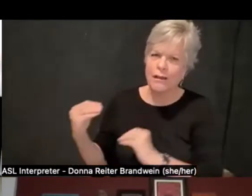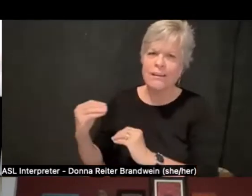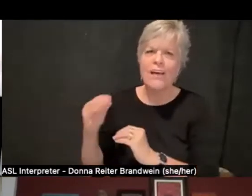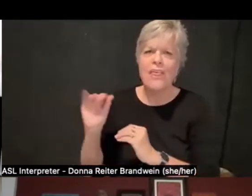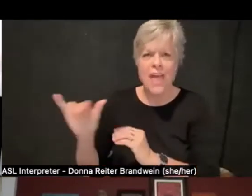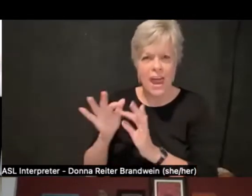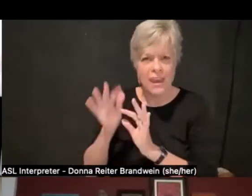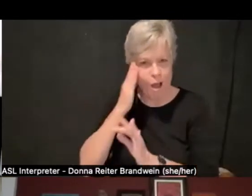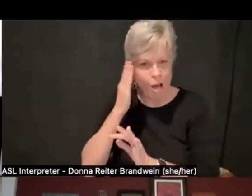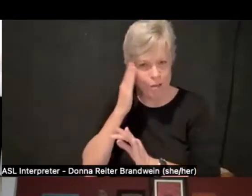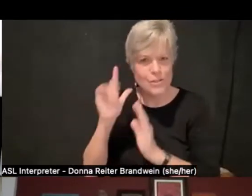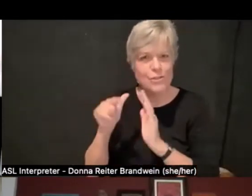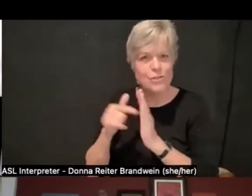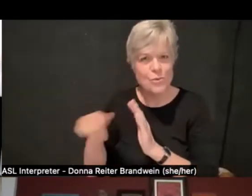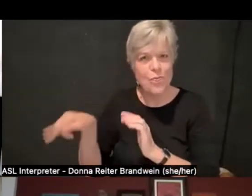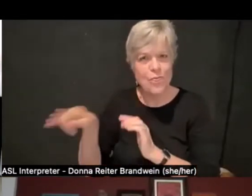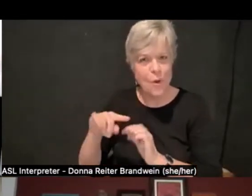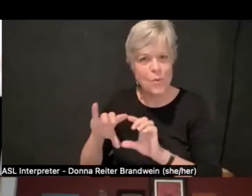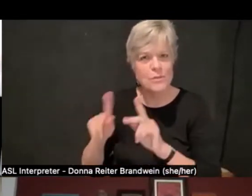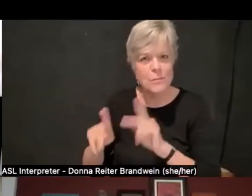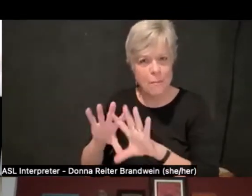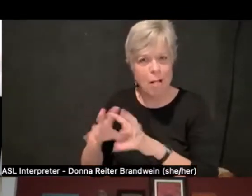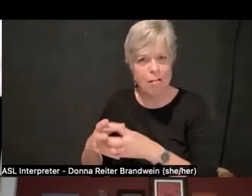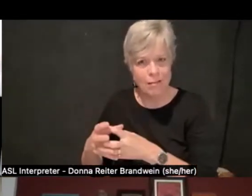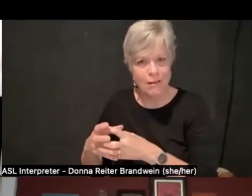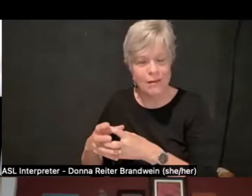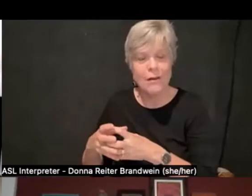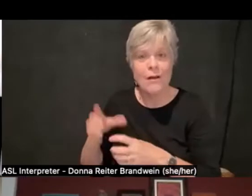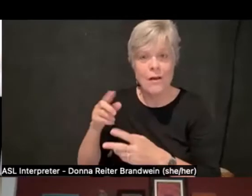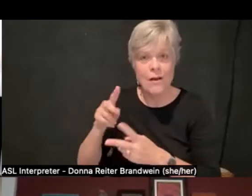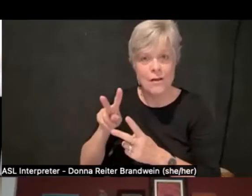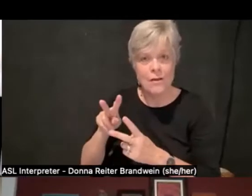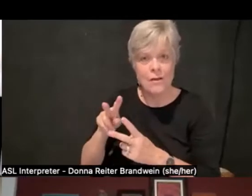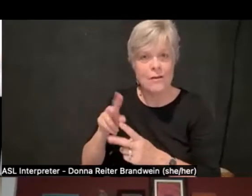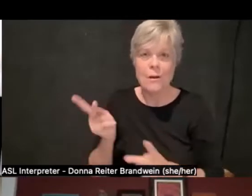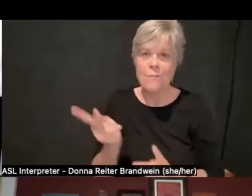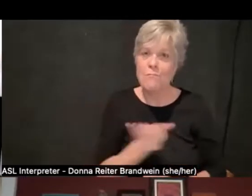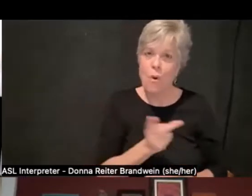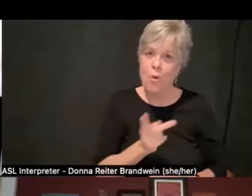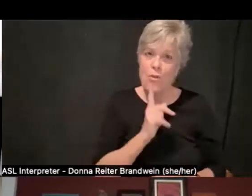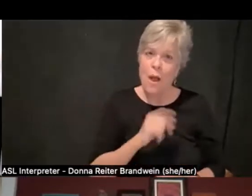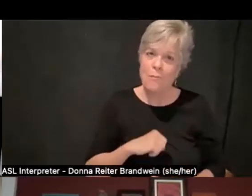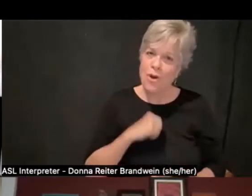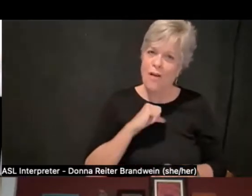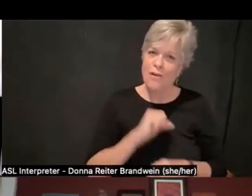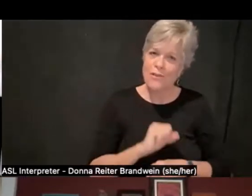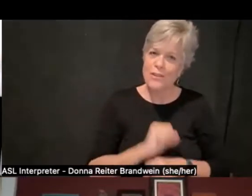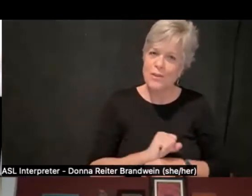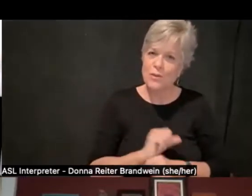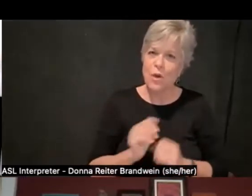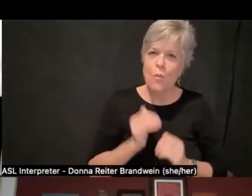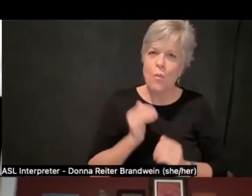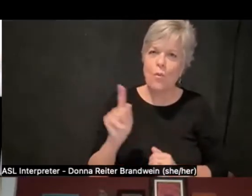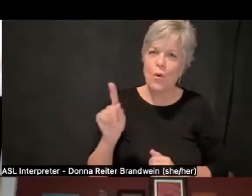Miami University and the Miami Tribe are proud of this work and of the more than 140 Myaamia students